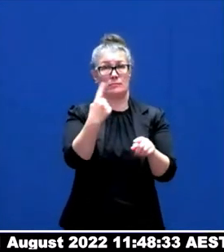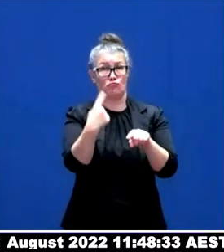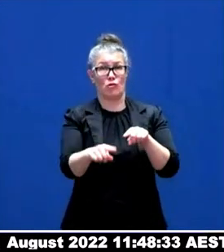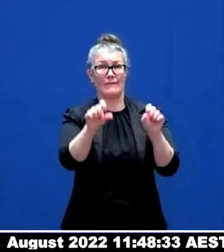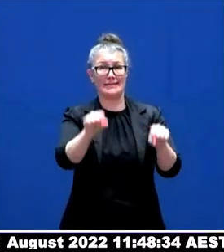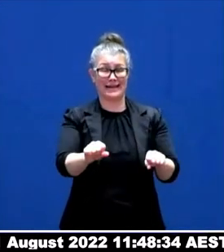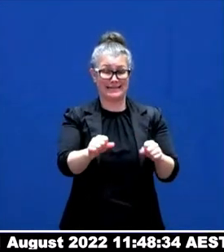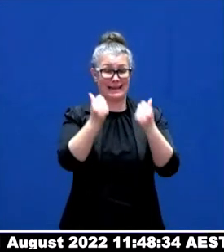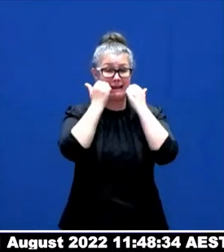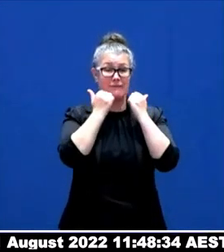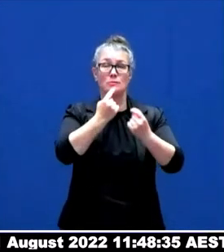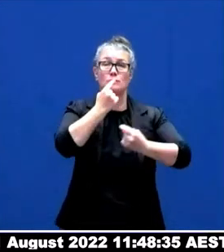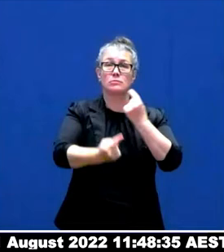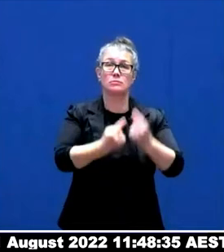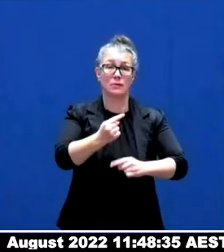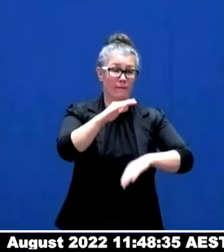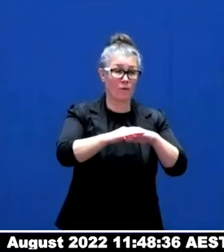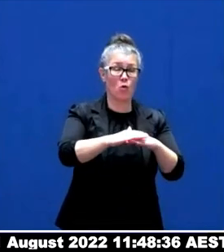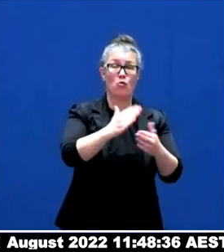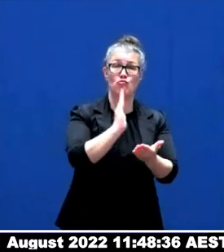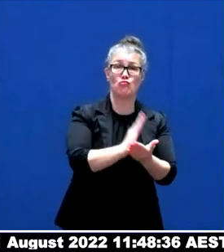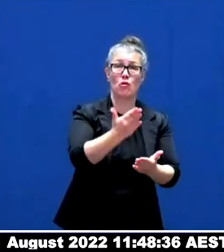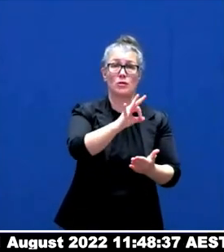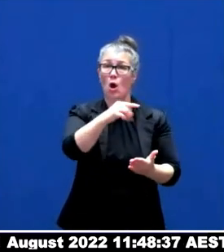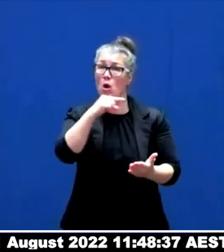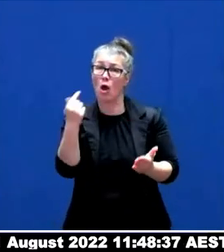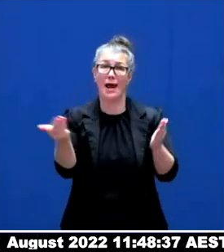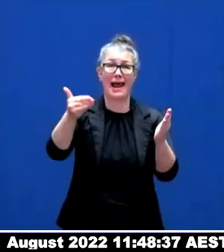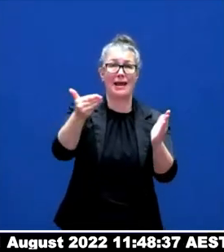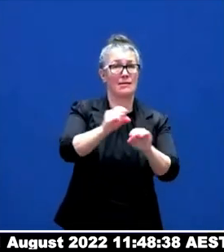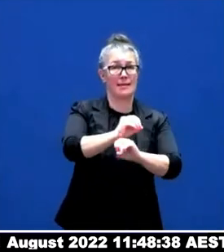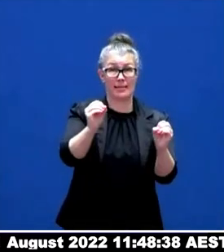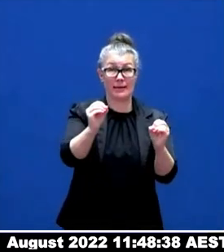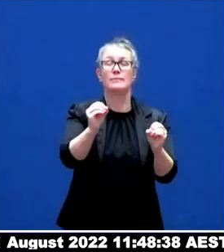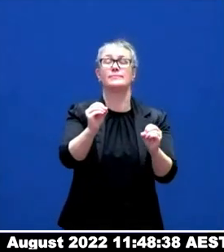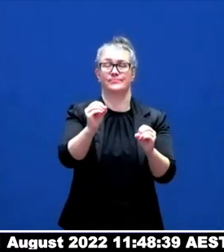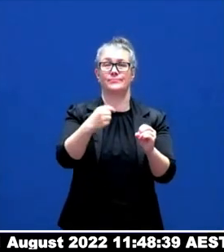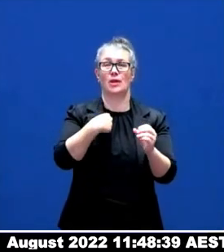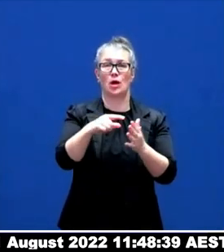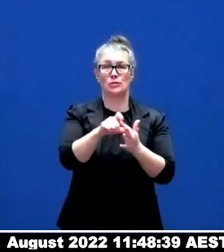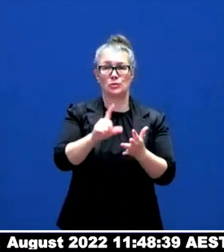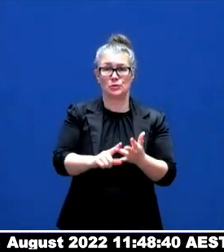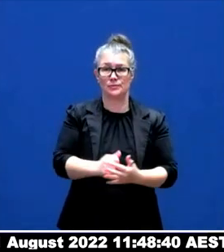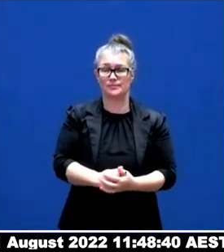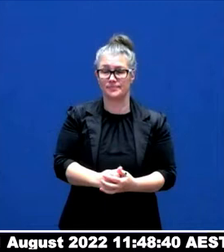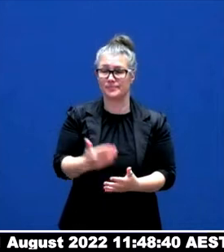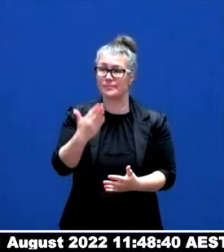Thank you very much. I'll now ask Ms Eastman to ask you some questions.